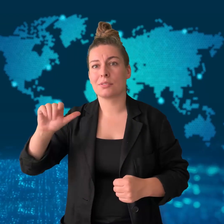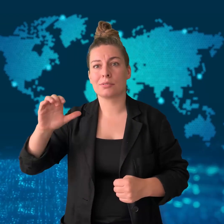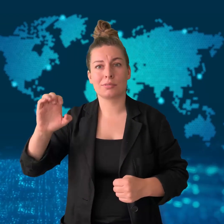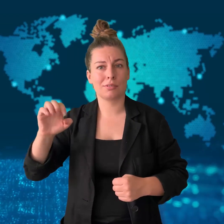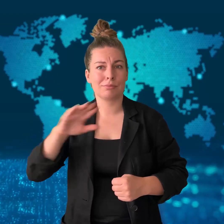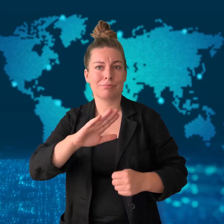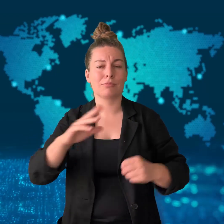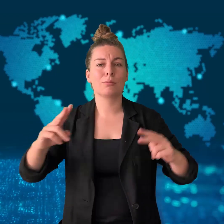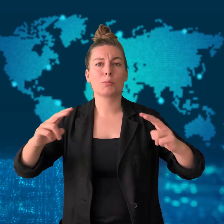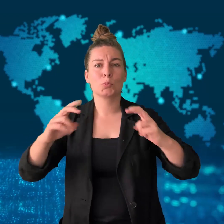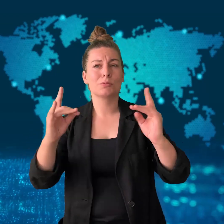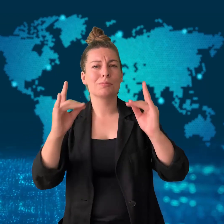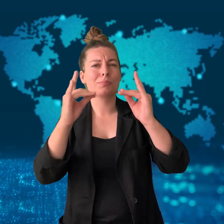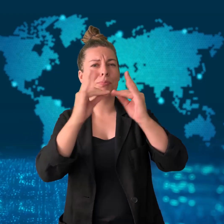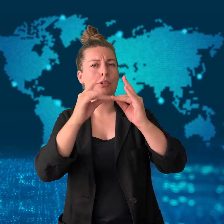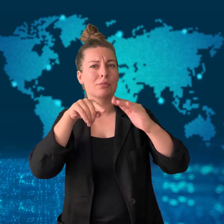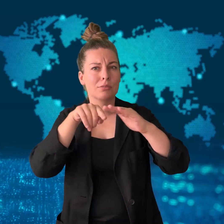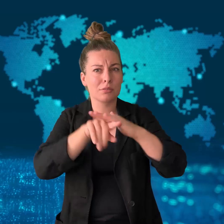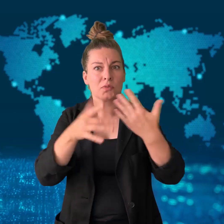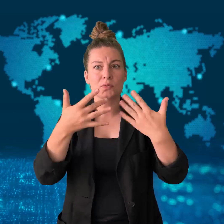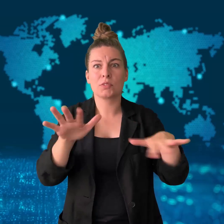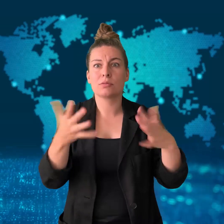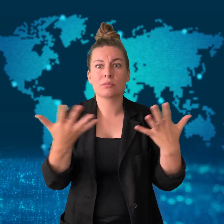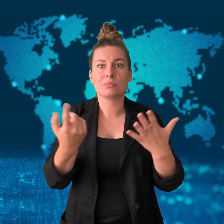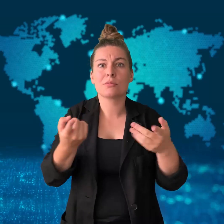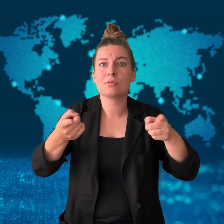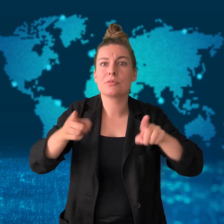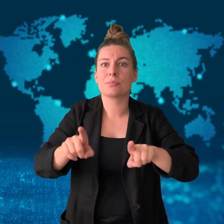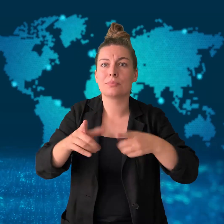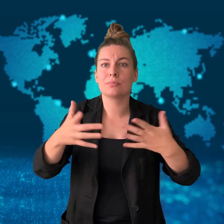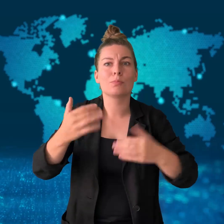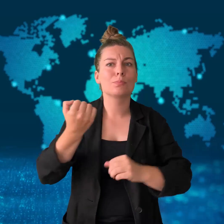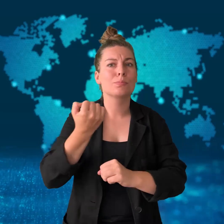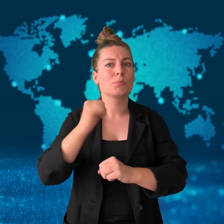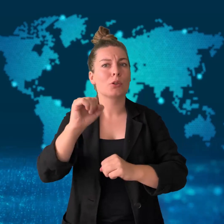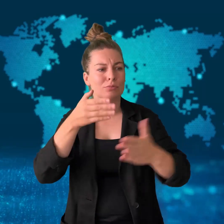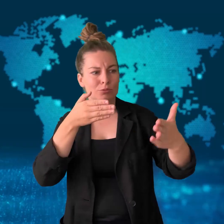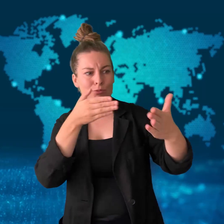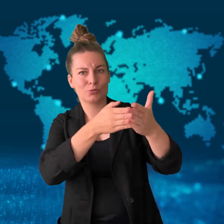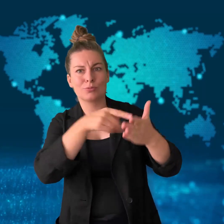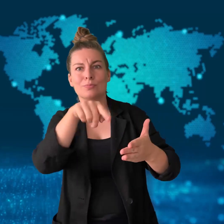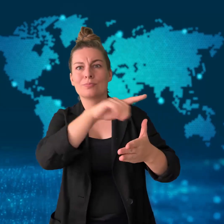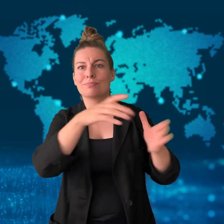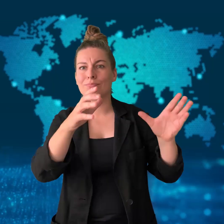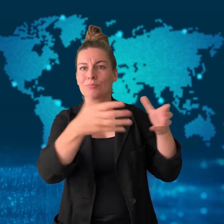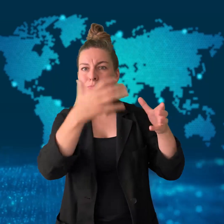The organizers of the protest are calling it